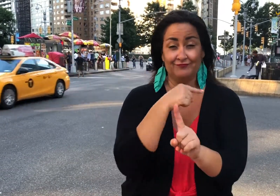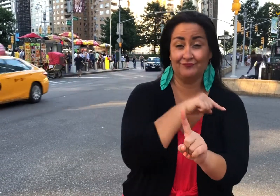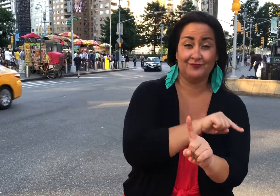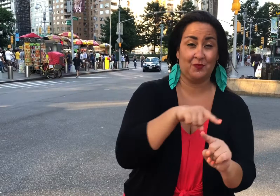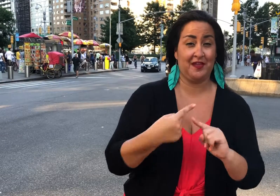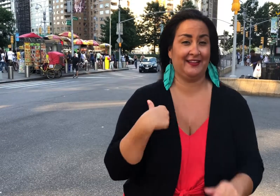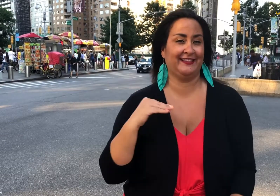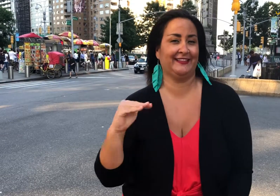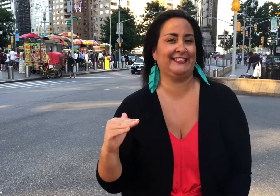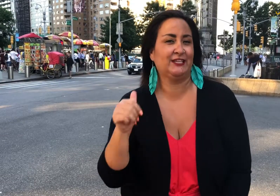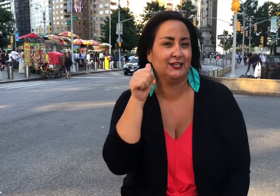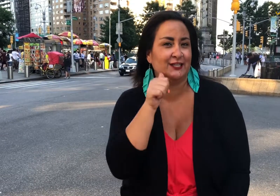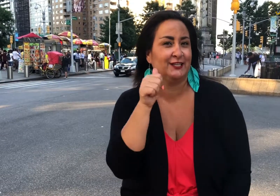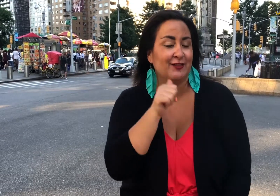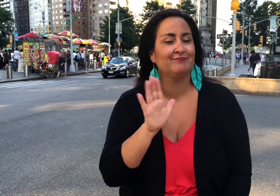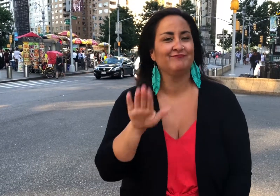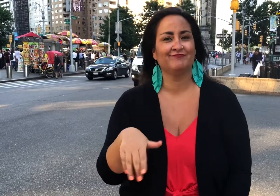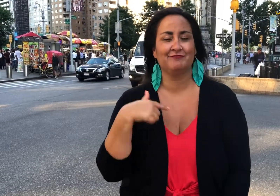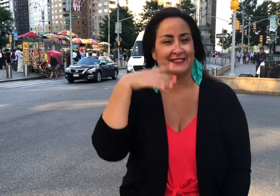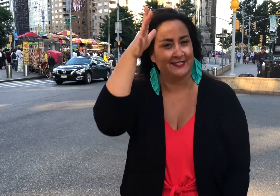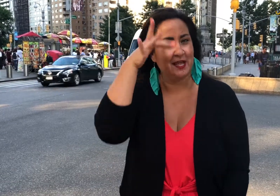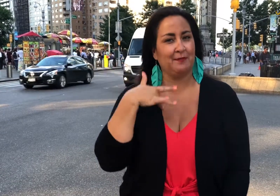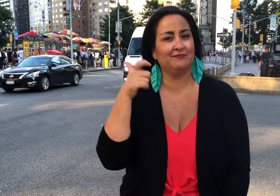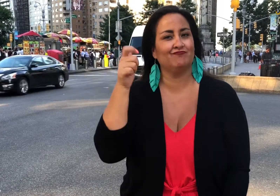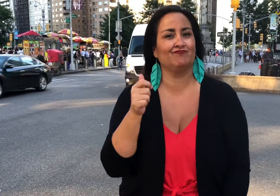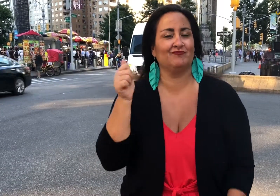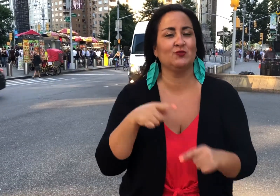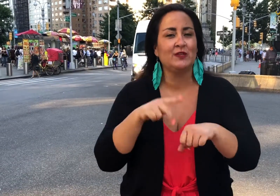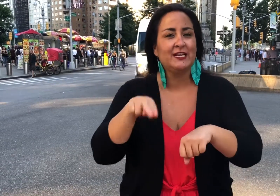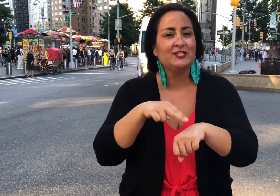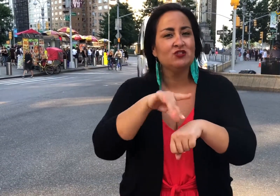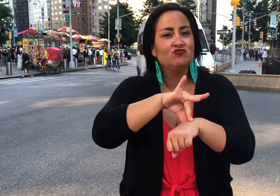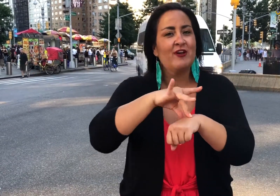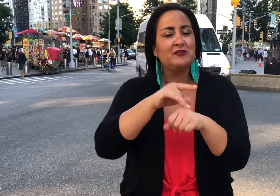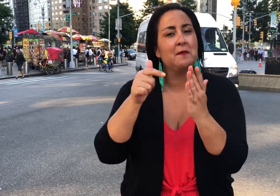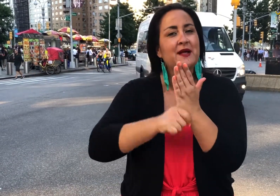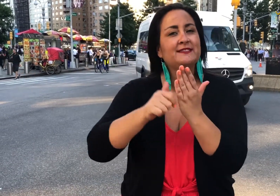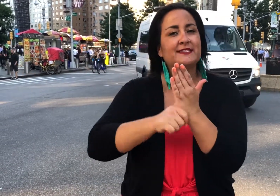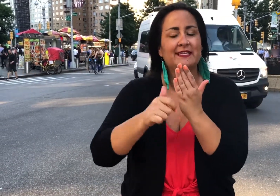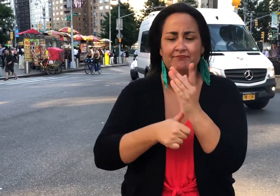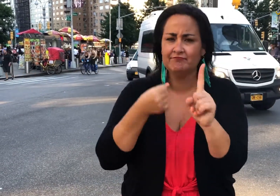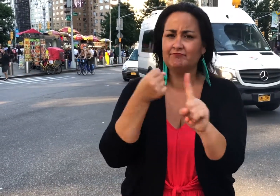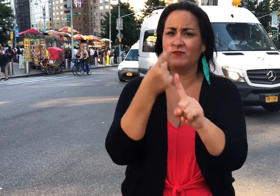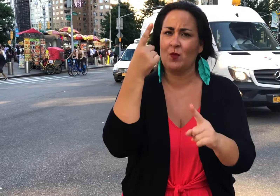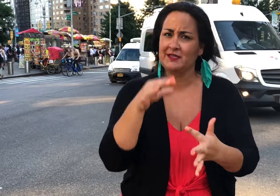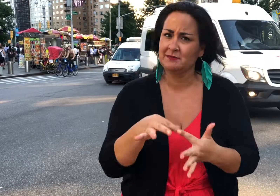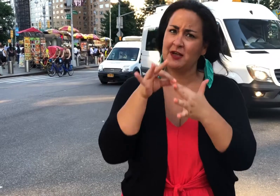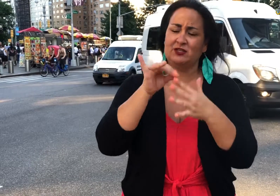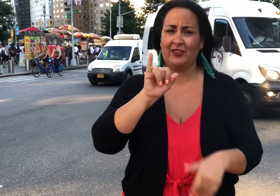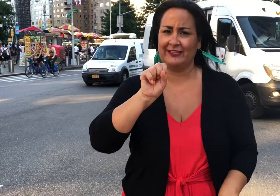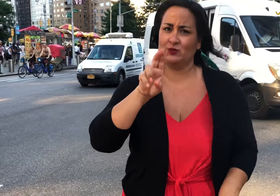Going back to when I was younger, I was a little girl at the time, and my father had a subscription to National Geographic Magazine.